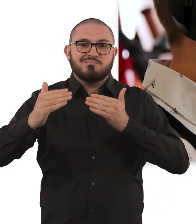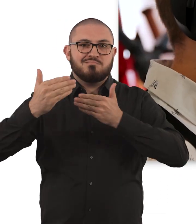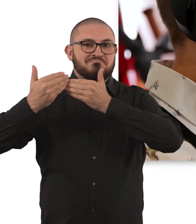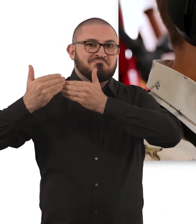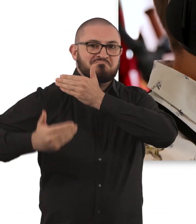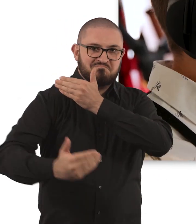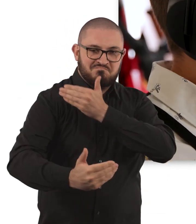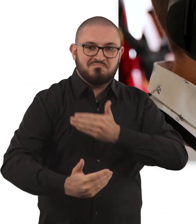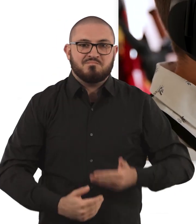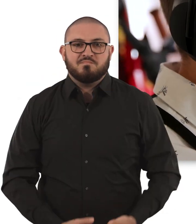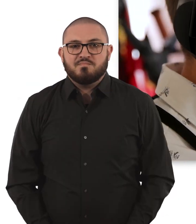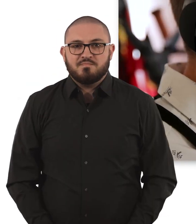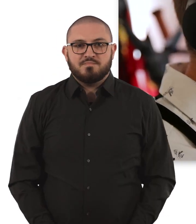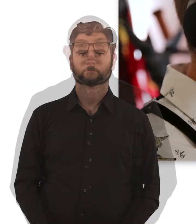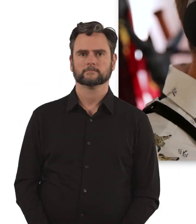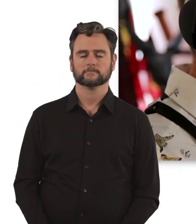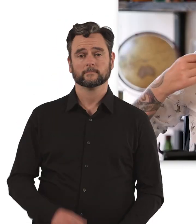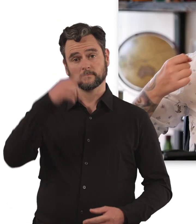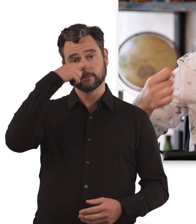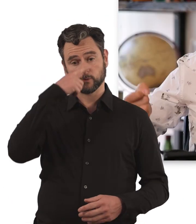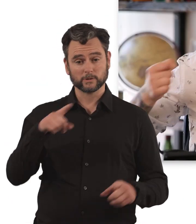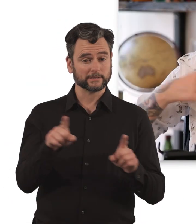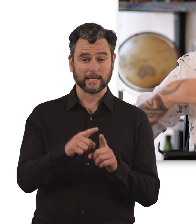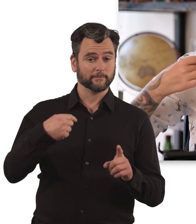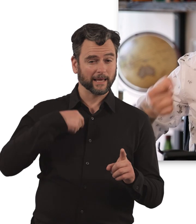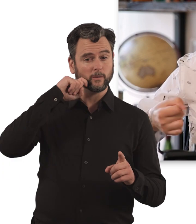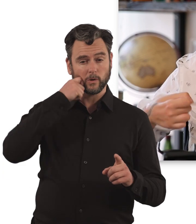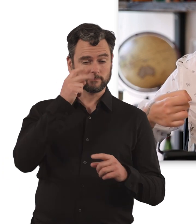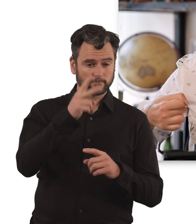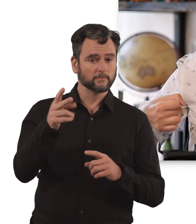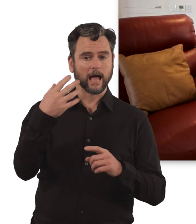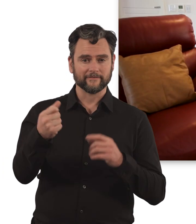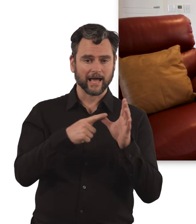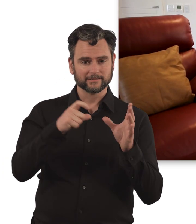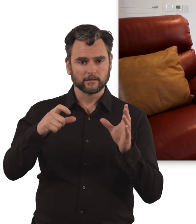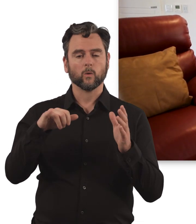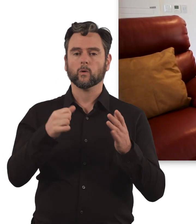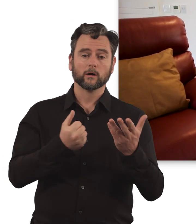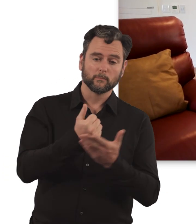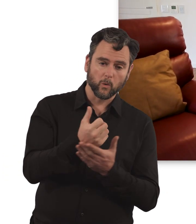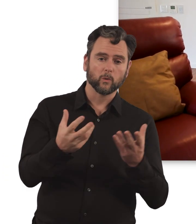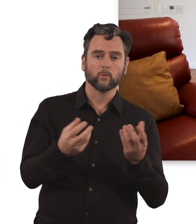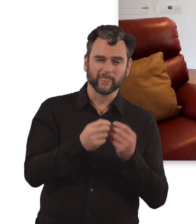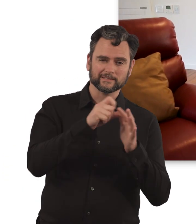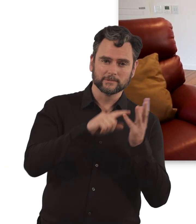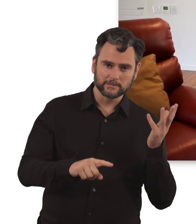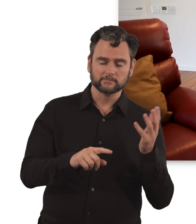for generations. People like myself are going to keep having accidents People are going to be born with disabilities,